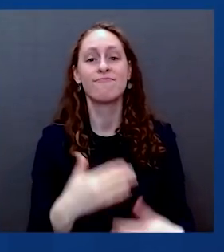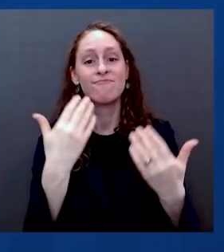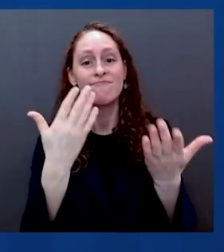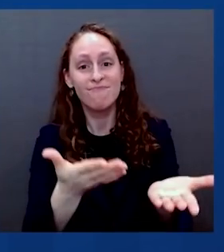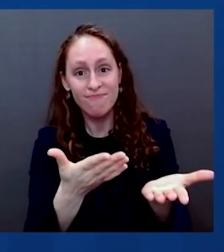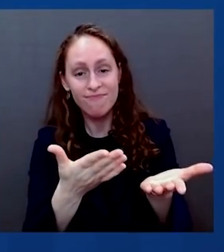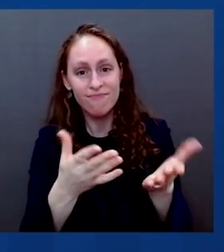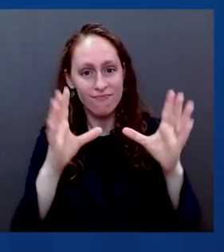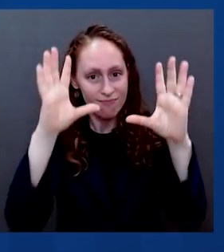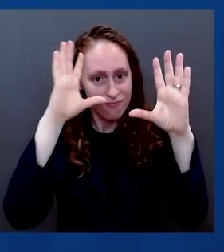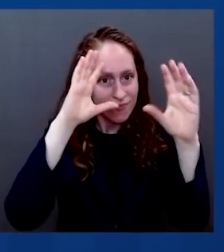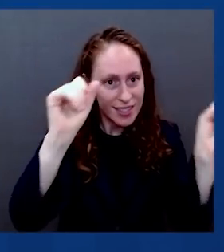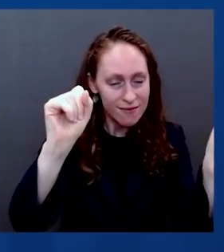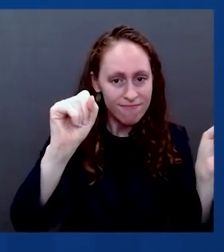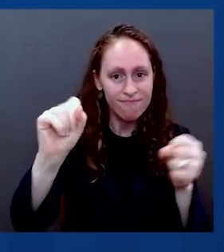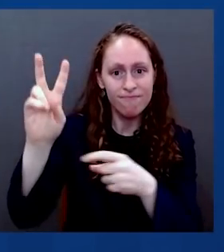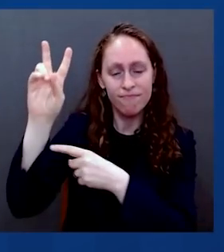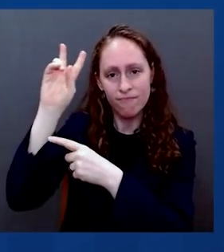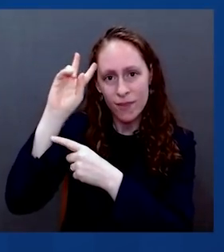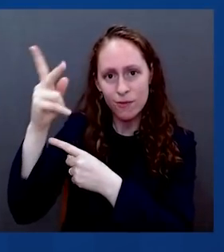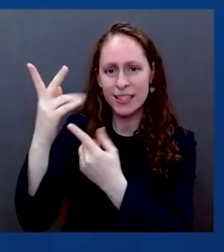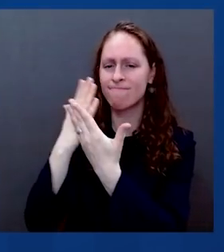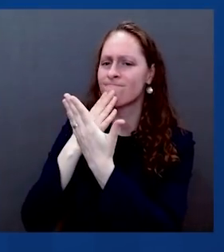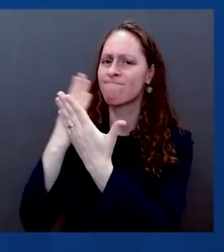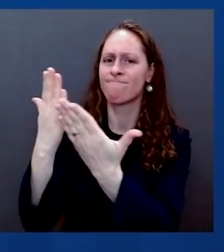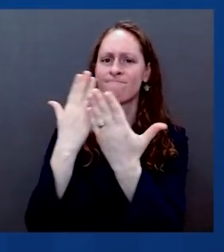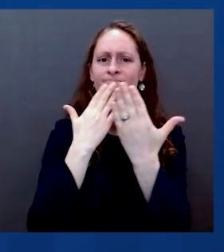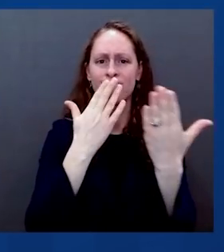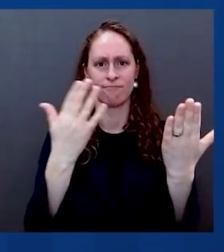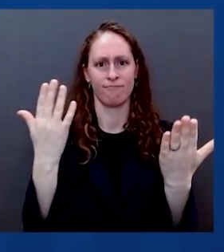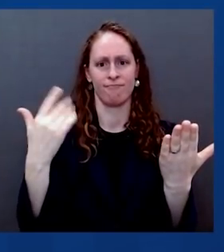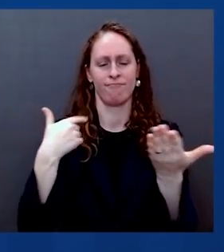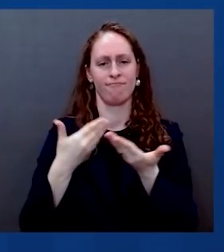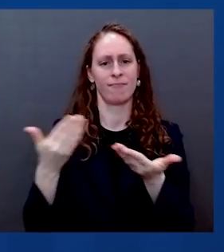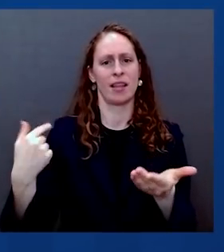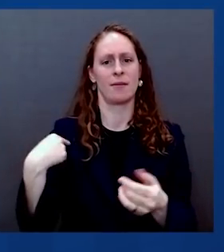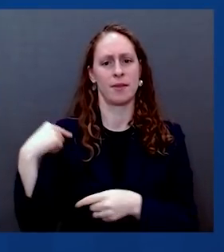As we stand on these hallowed grounds of our beloved Atlanta University Center,